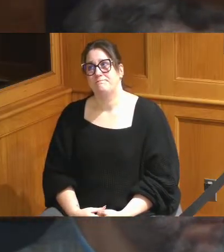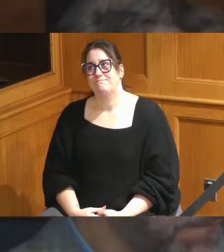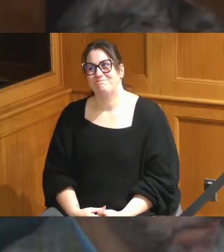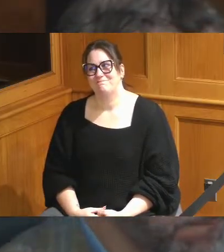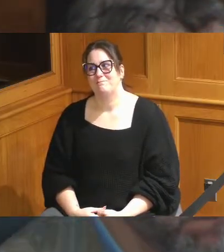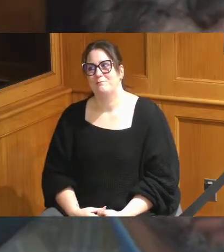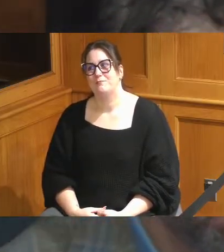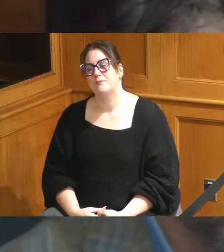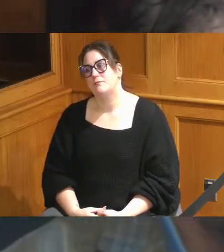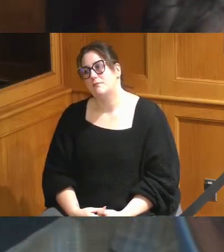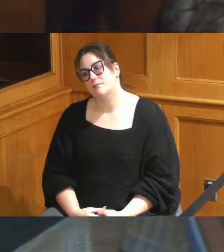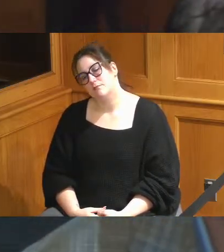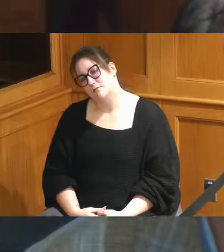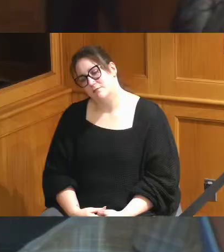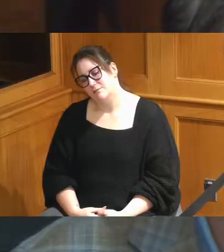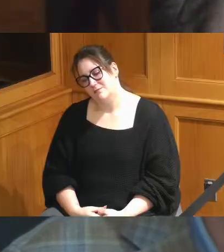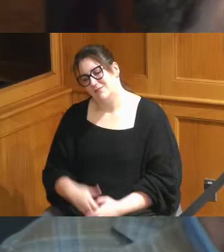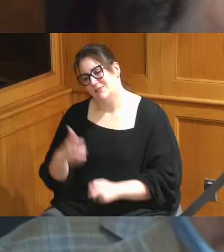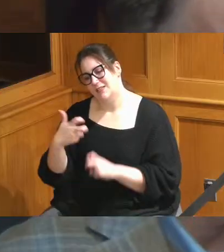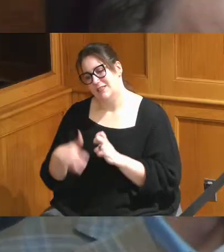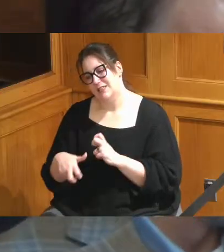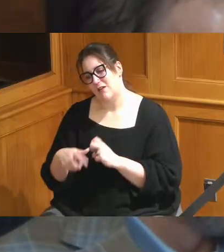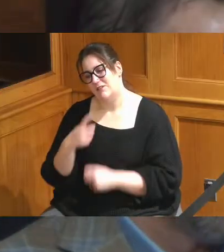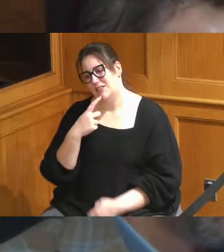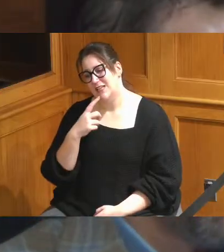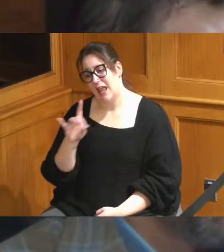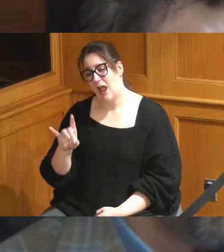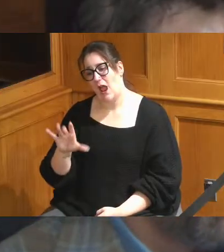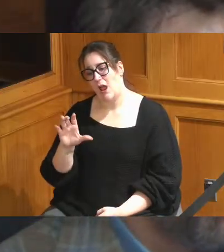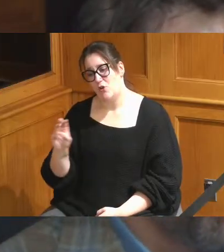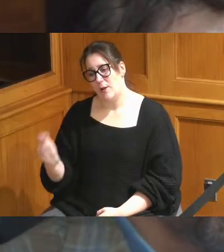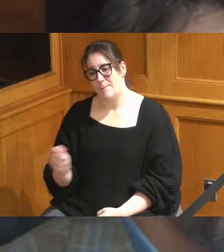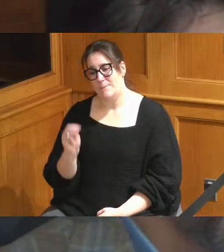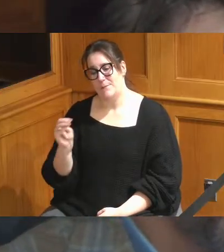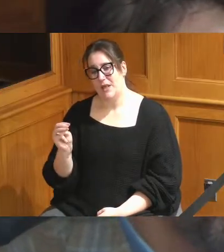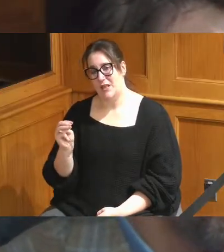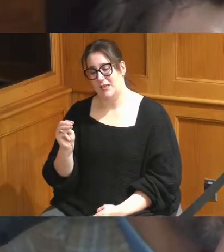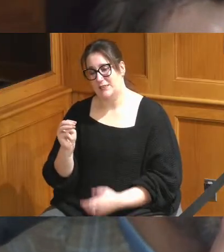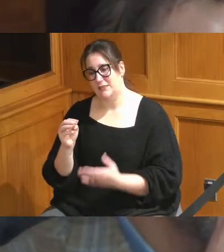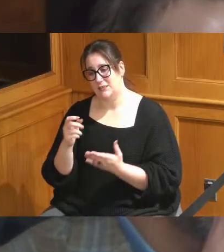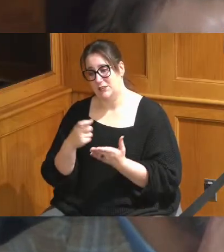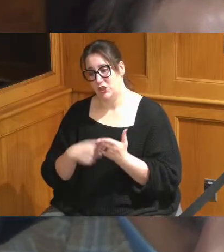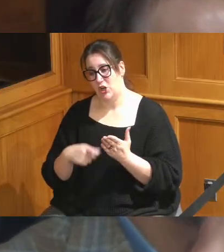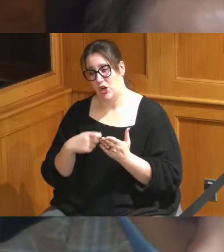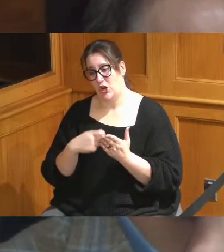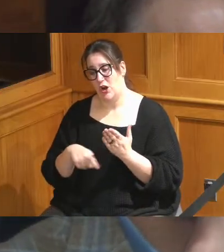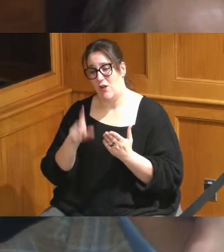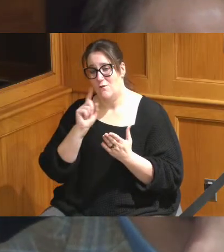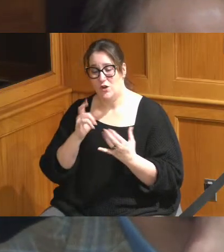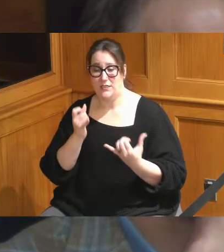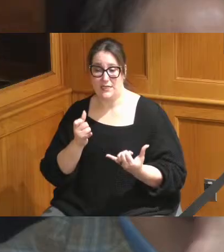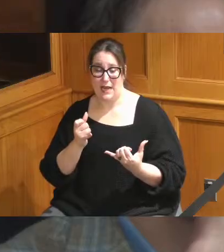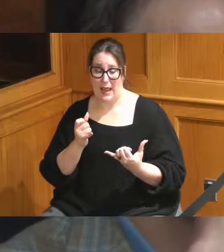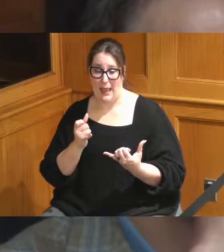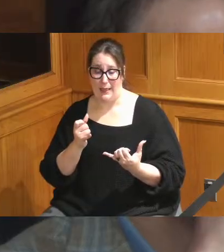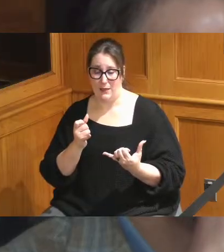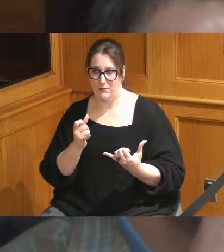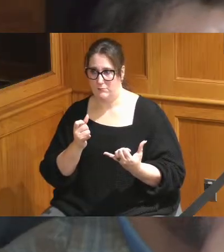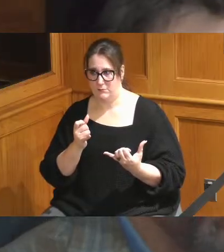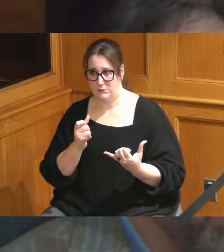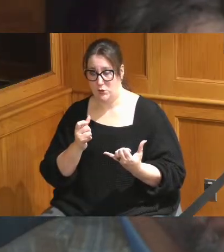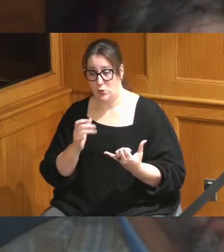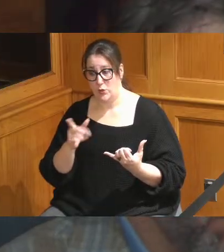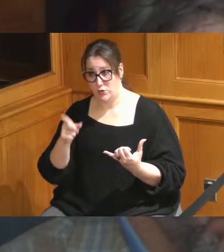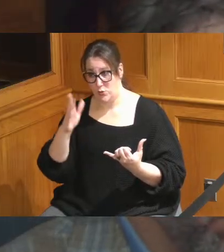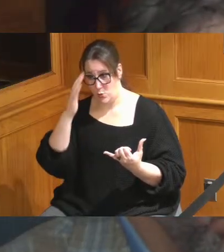with $800 million in today's prices, which will be more as you know, as we go into a 10y year,